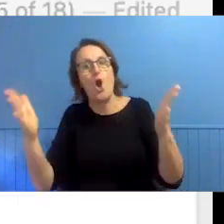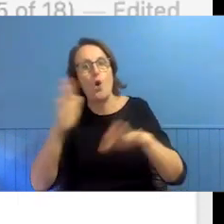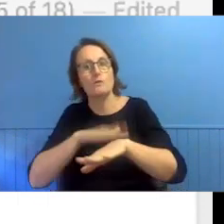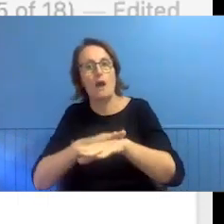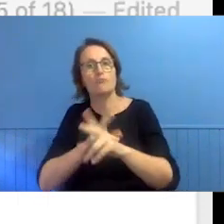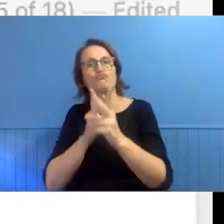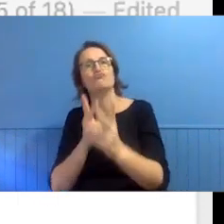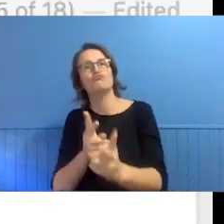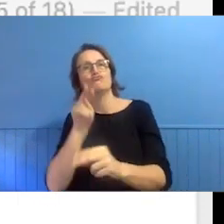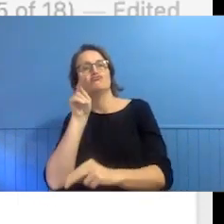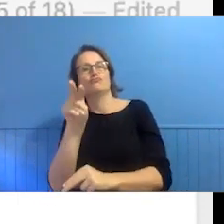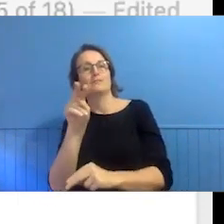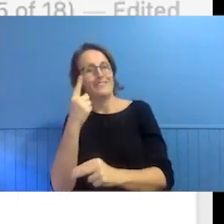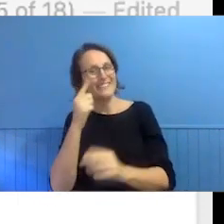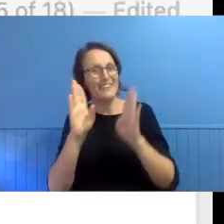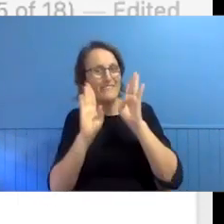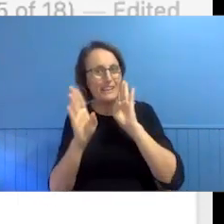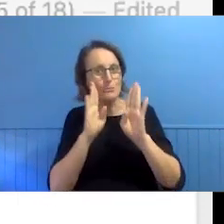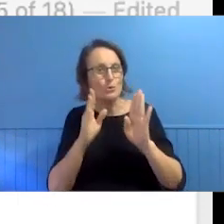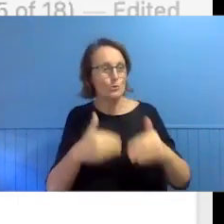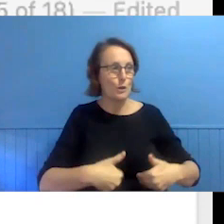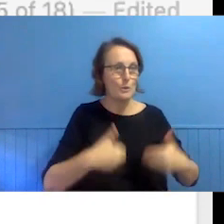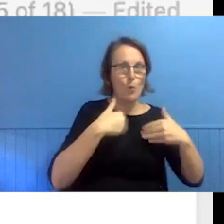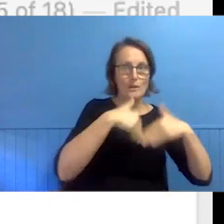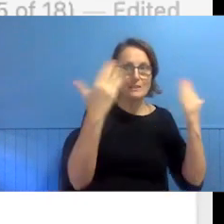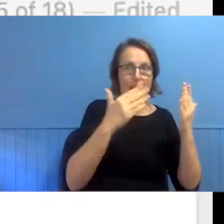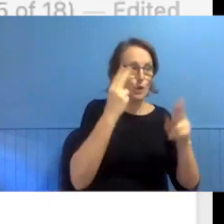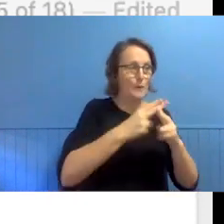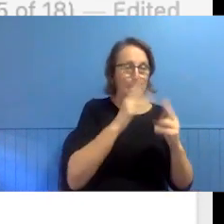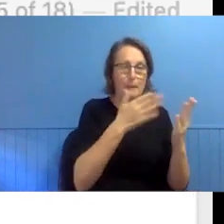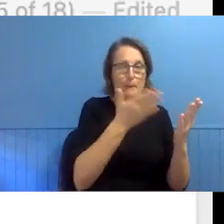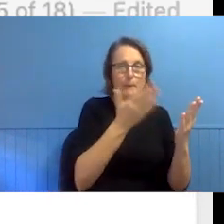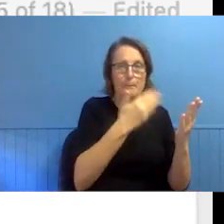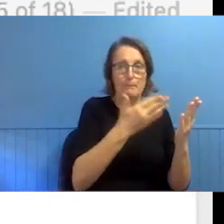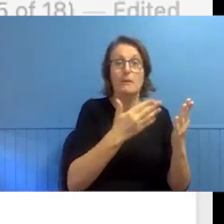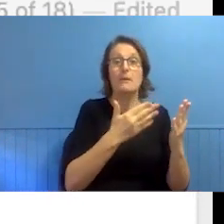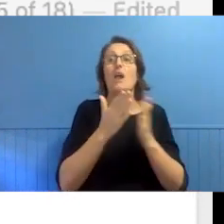For those who are thinking about content for online, it can be